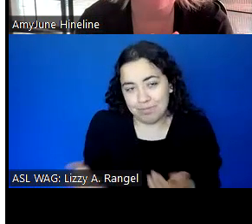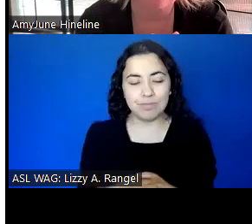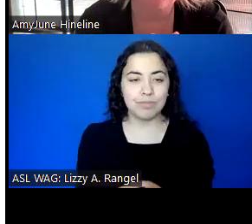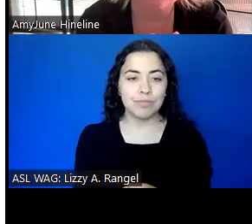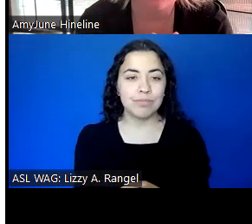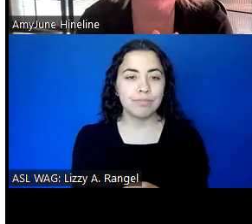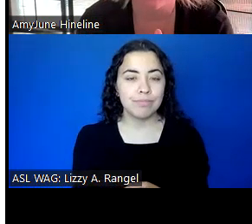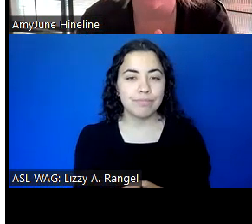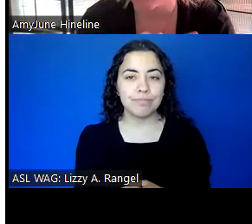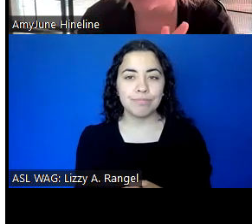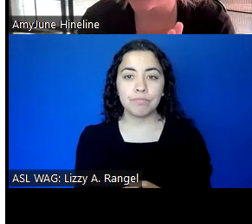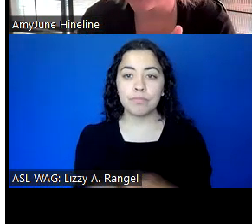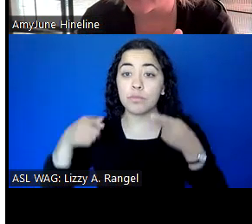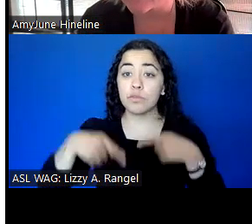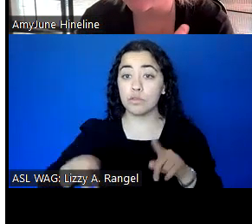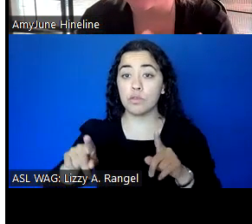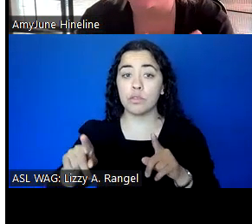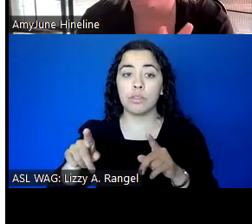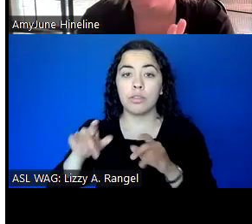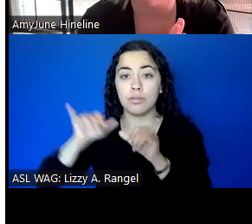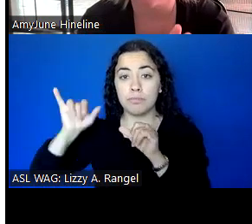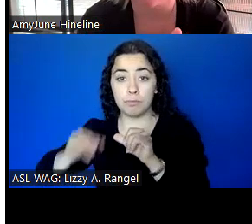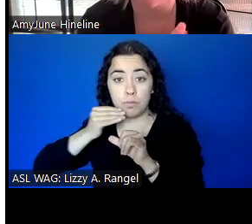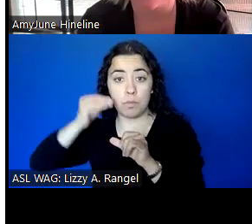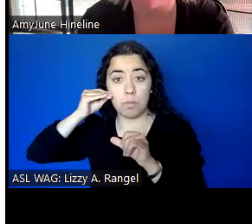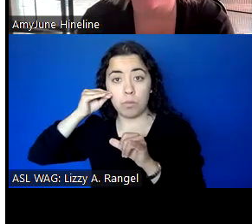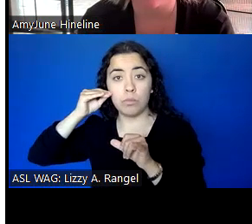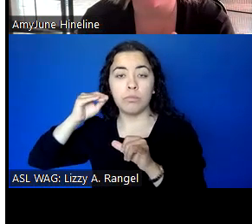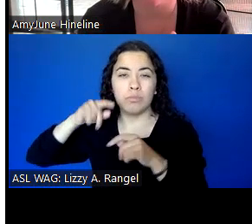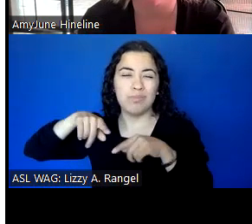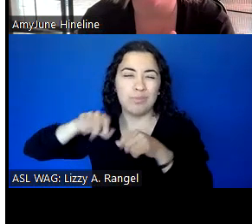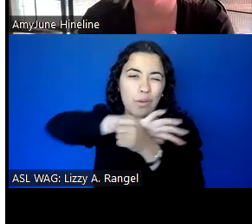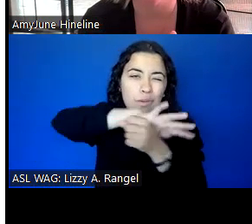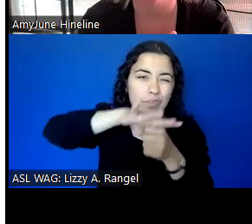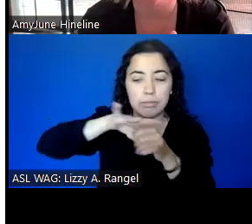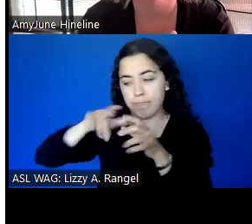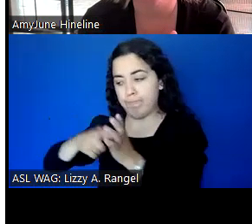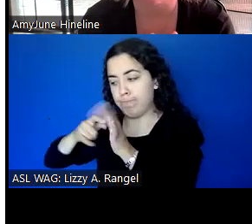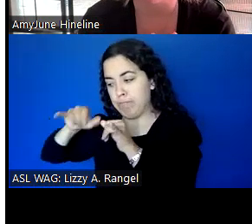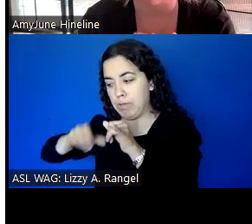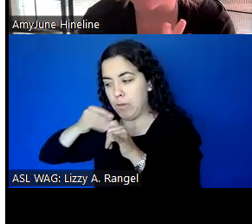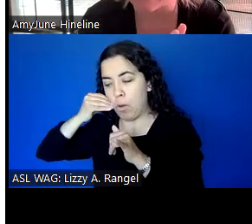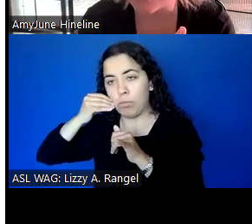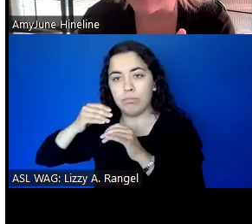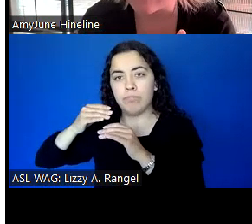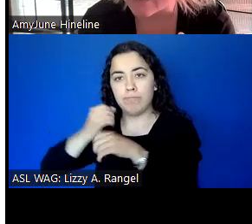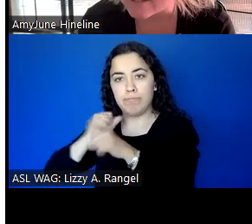So let's talk about scanning IDs and certificates. You know, lots of us work remote now. Lots of us